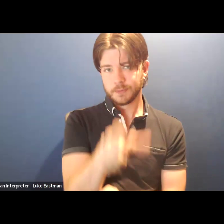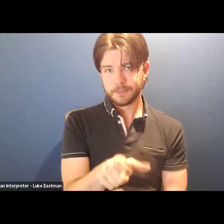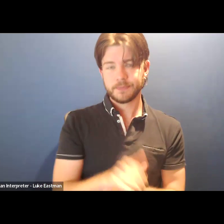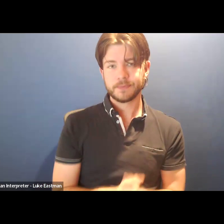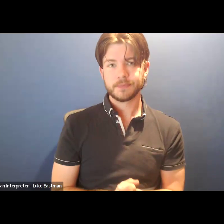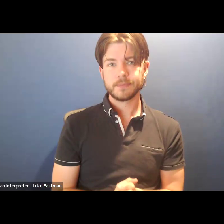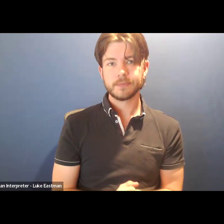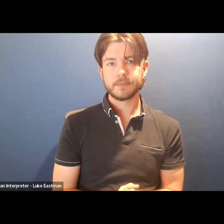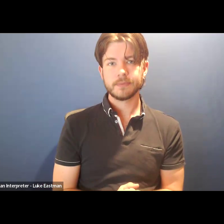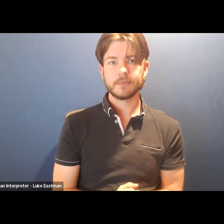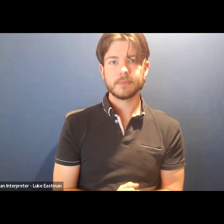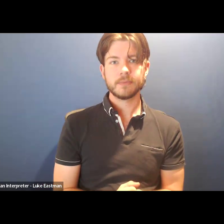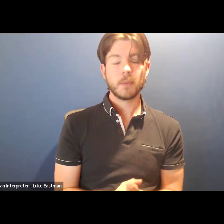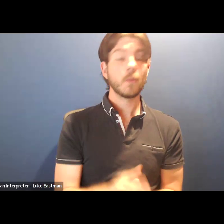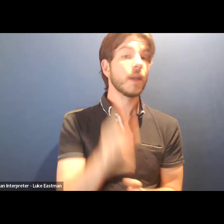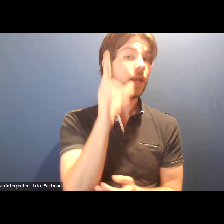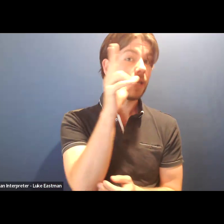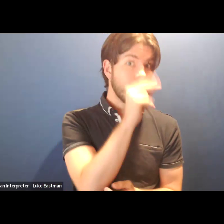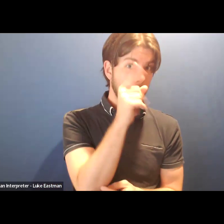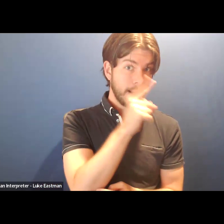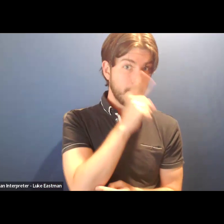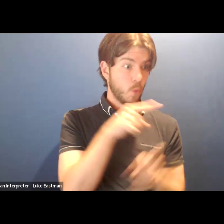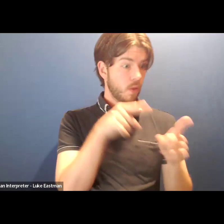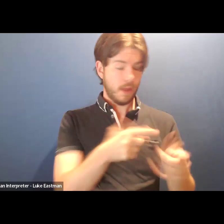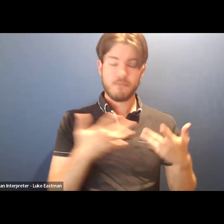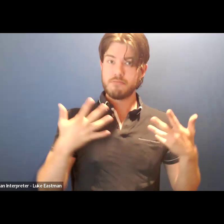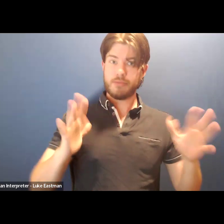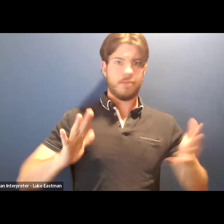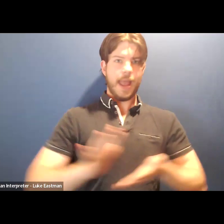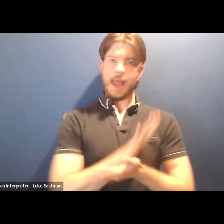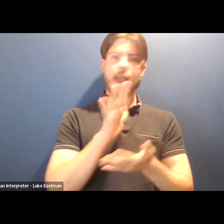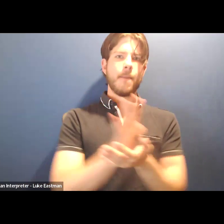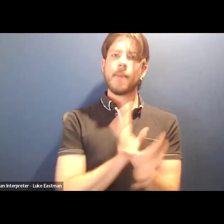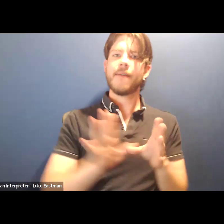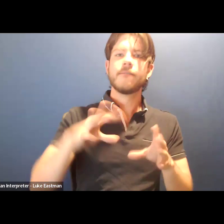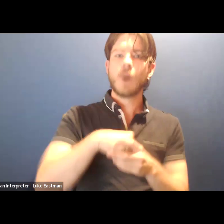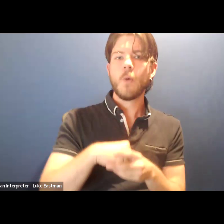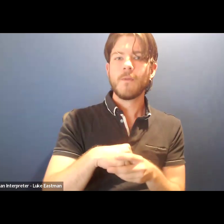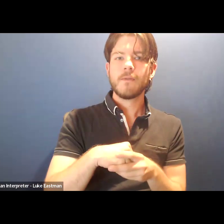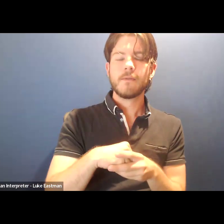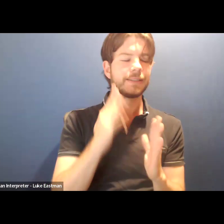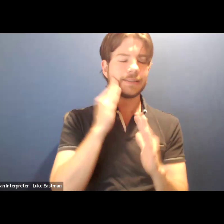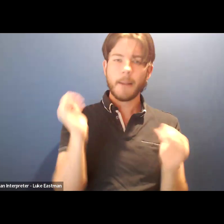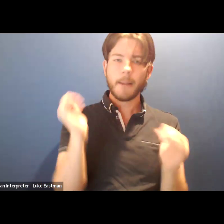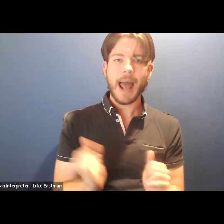willing and able to be valued employees no matter what their function level or